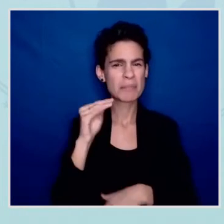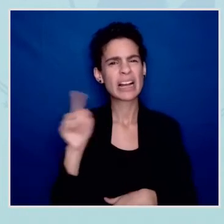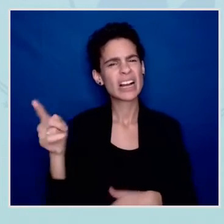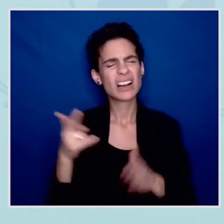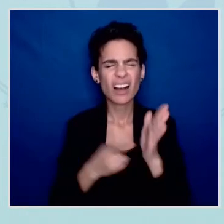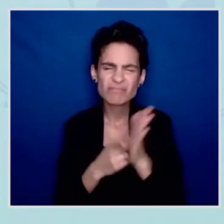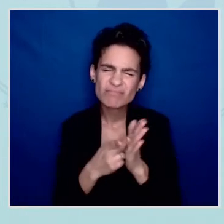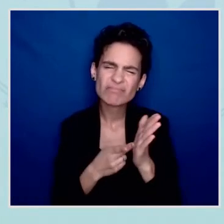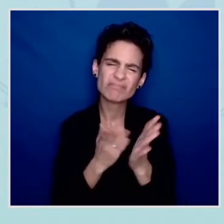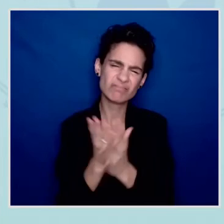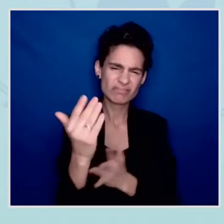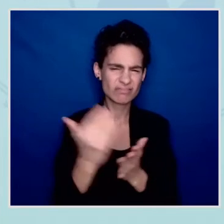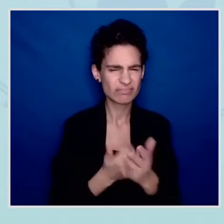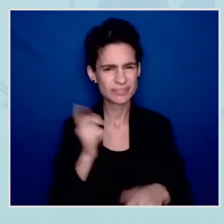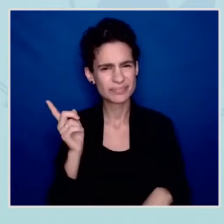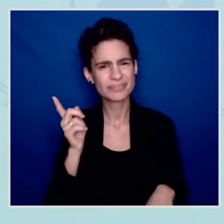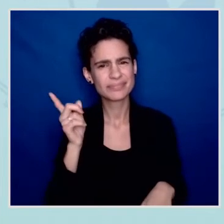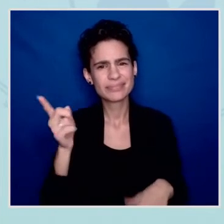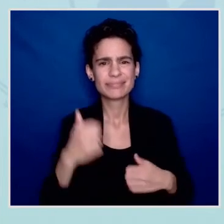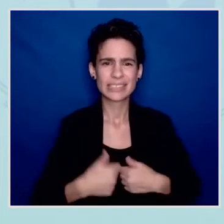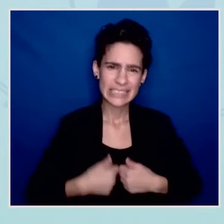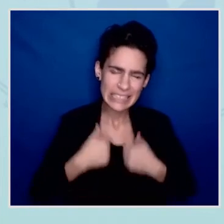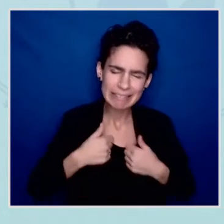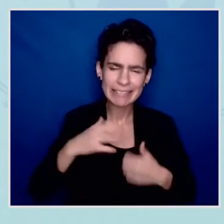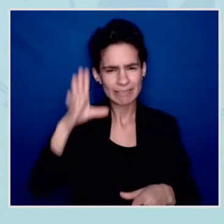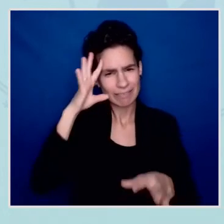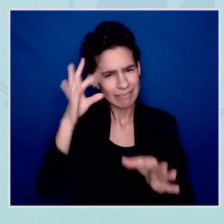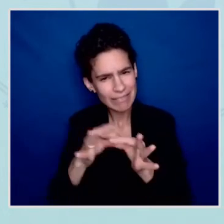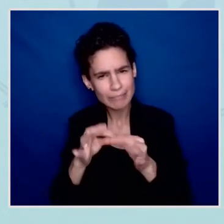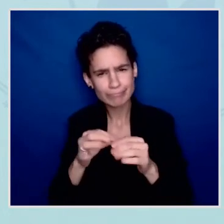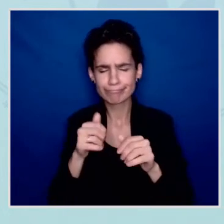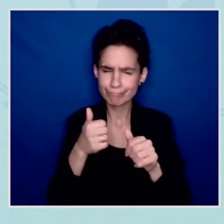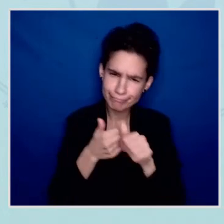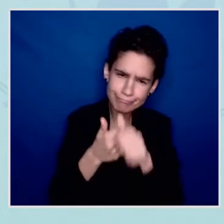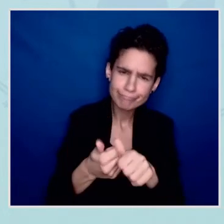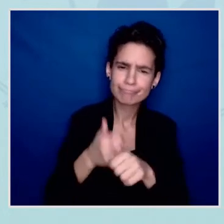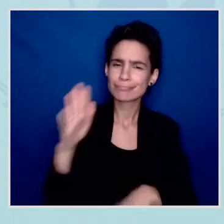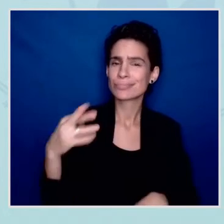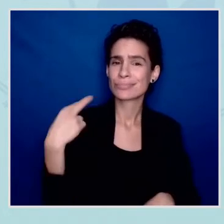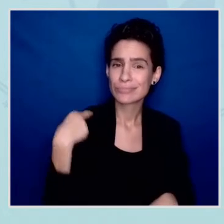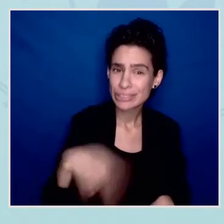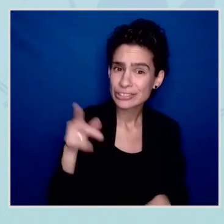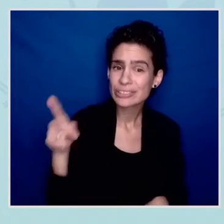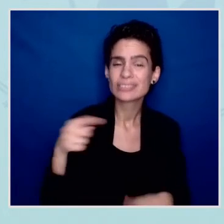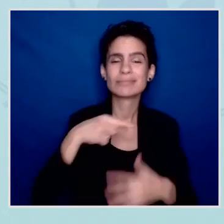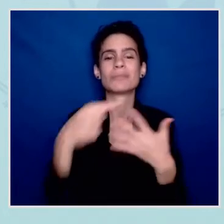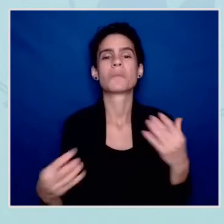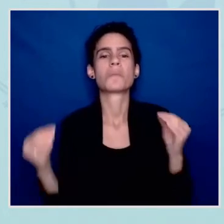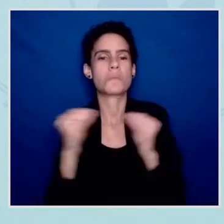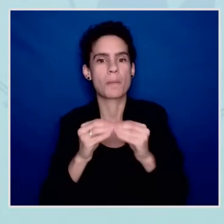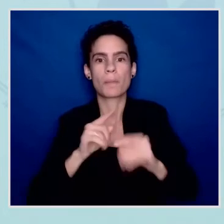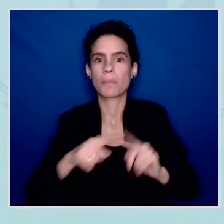HIM. MET ROMNEY, I SPOKE TO HIM